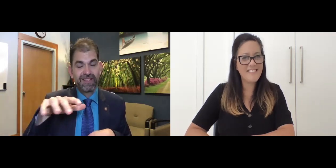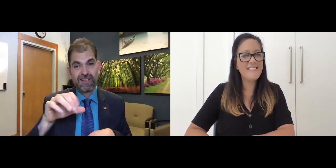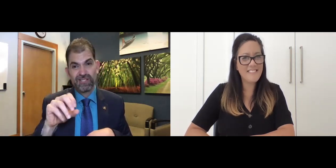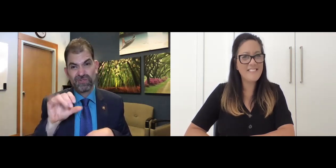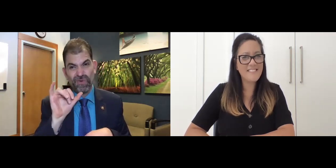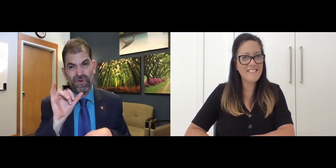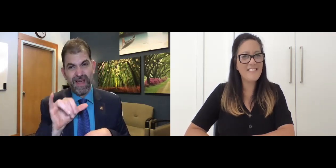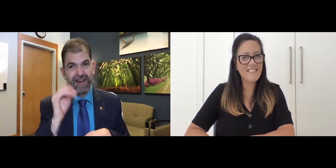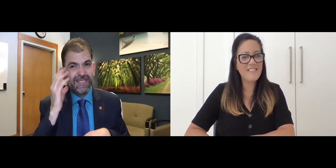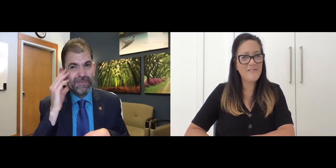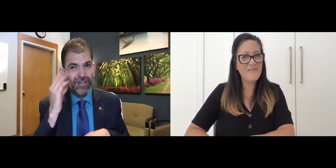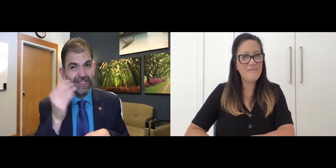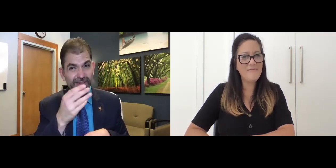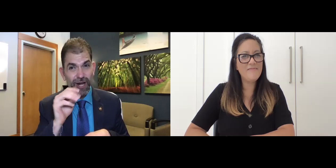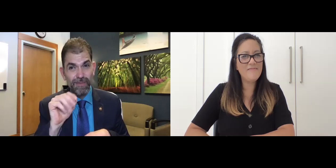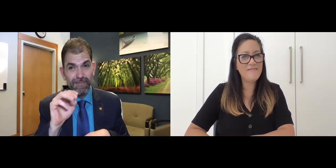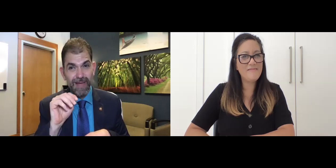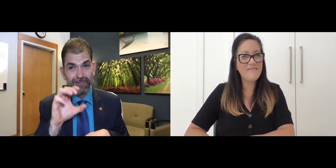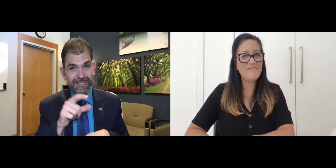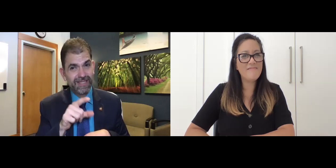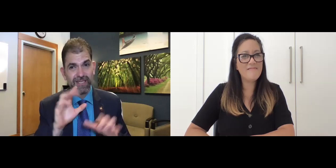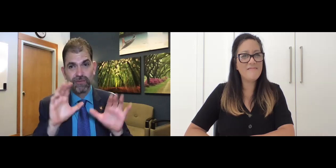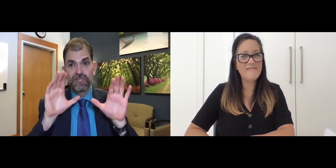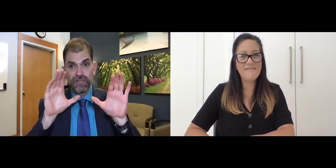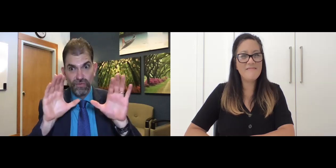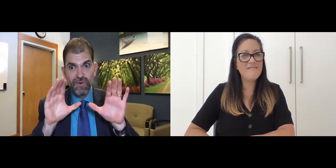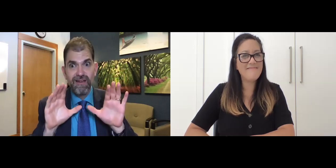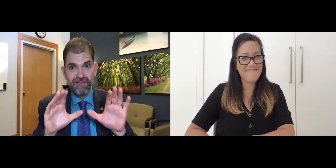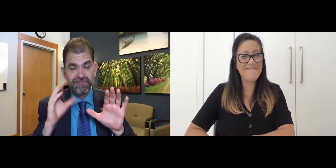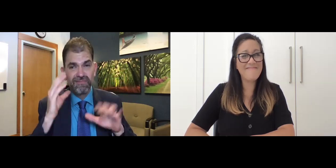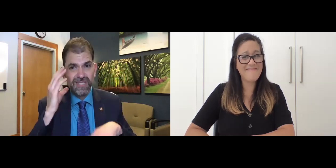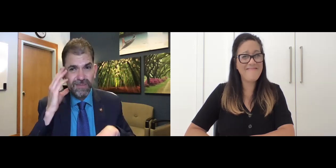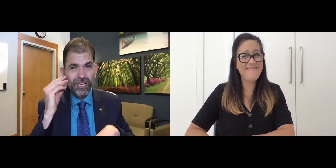We were you know we had so many people deployed